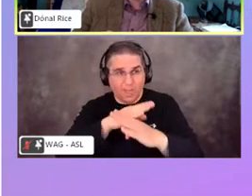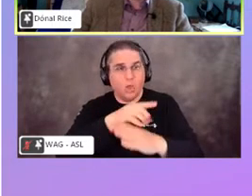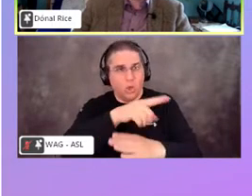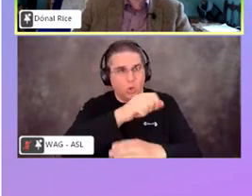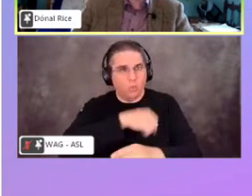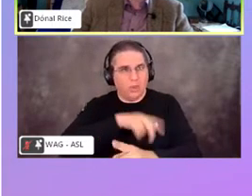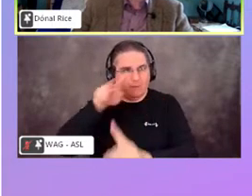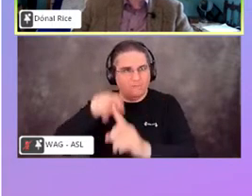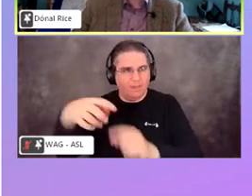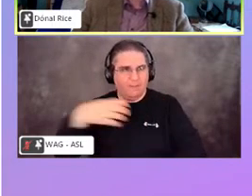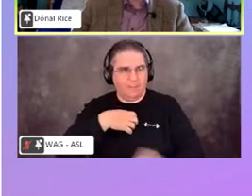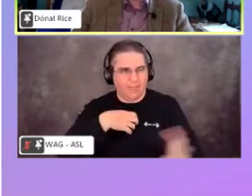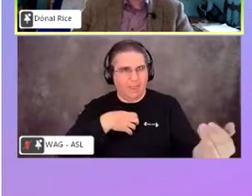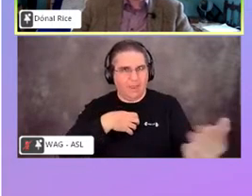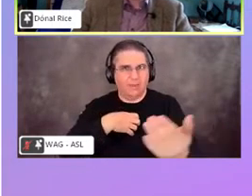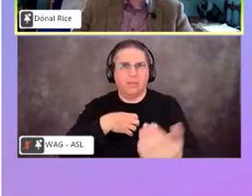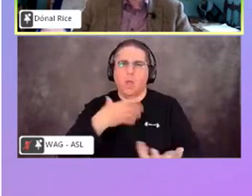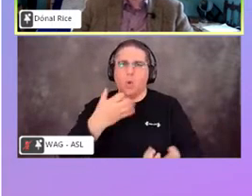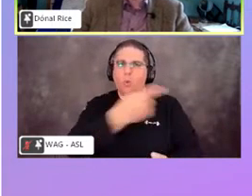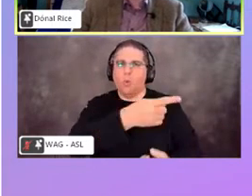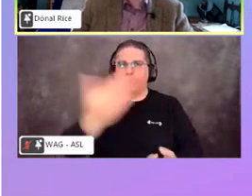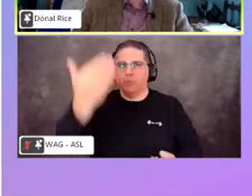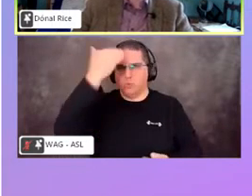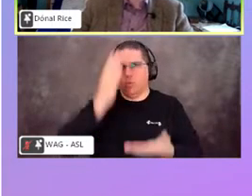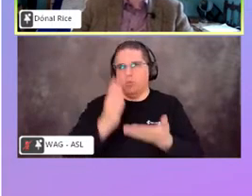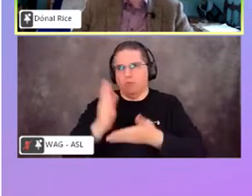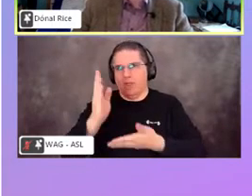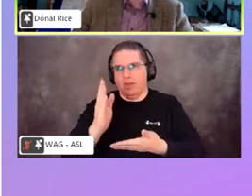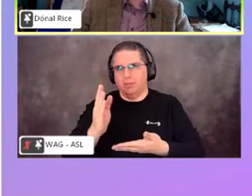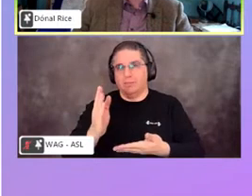public bodies very limited. There is a lot of work to be done here around engaging people to ensure that they are